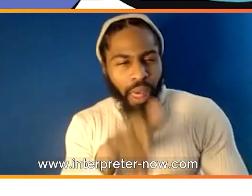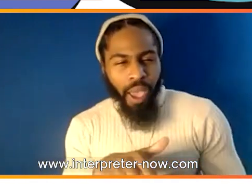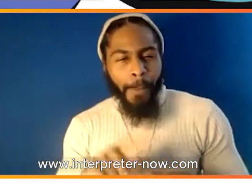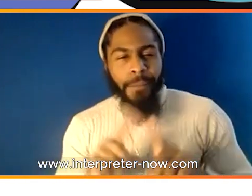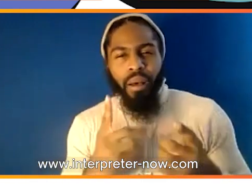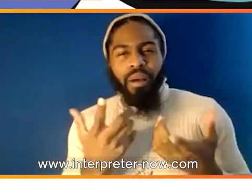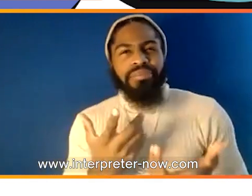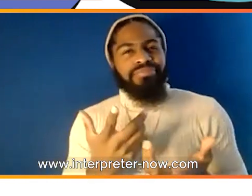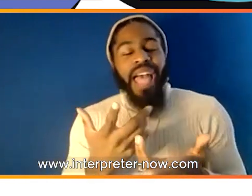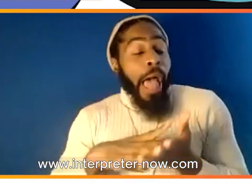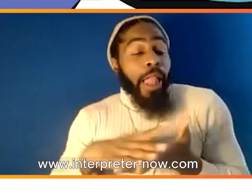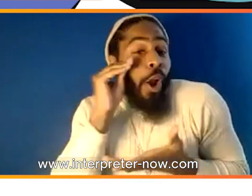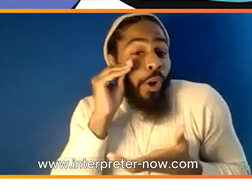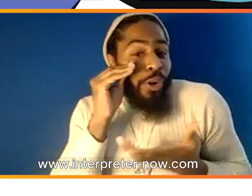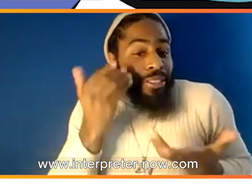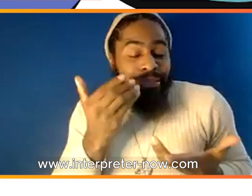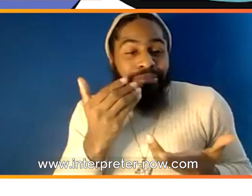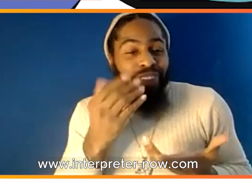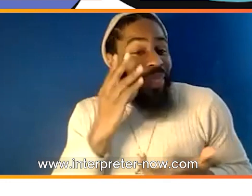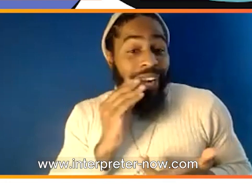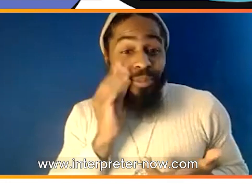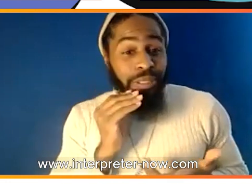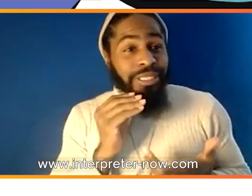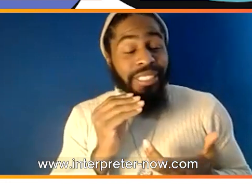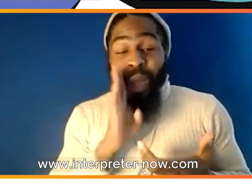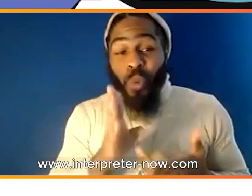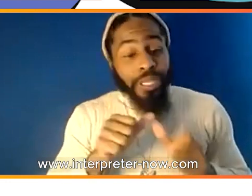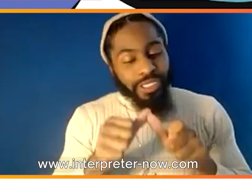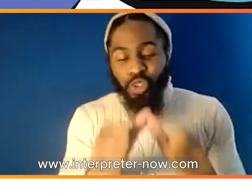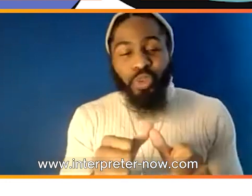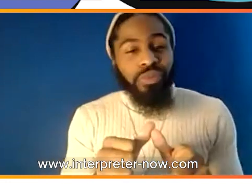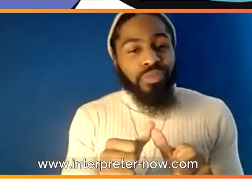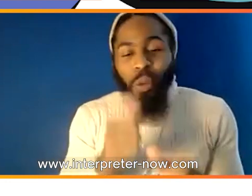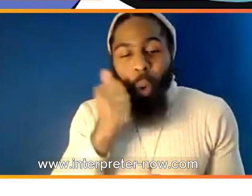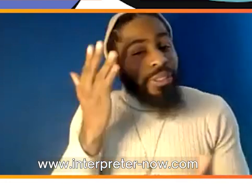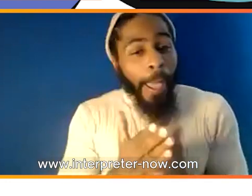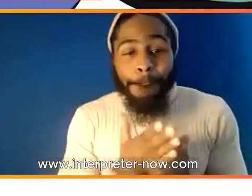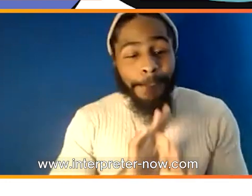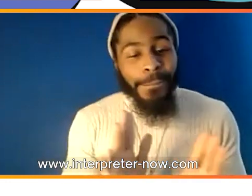But yeah, overall, it hasn't impacted my career. In fact, I would tell most of the audience